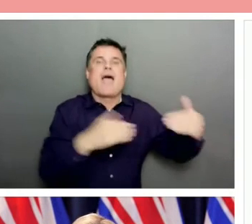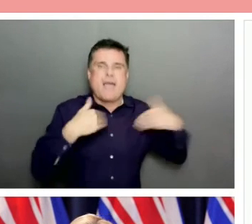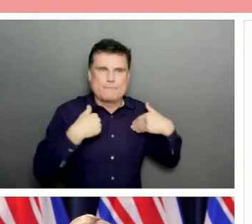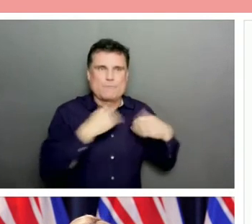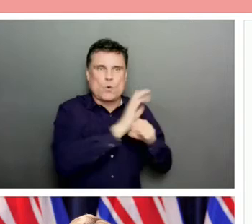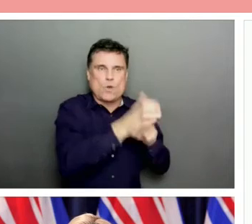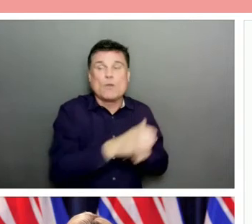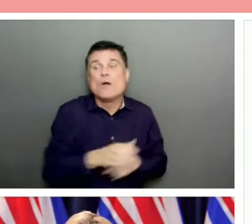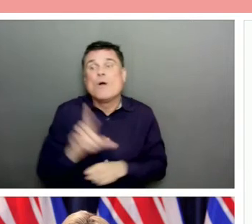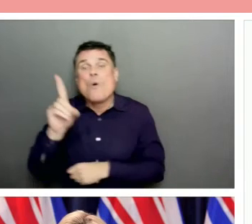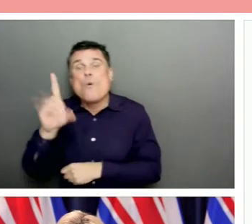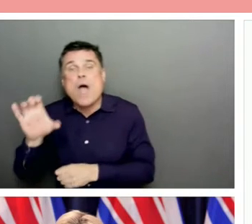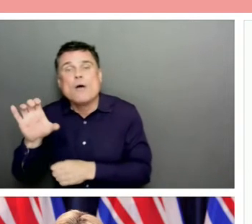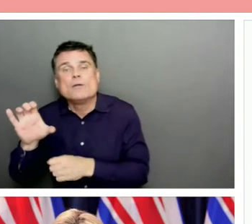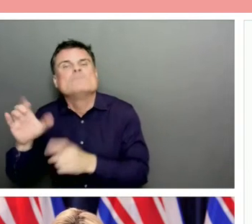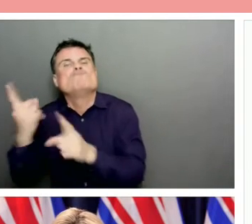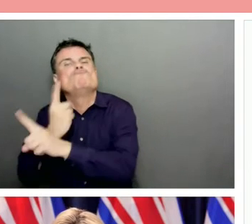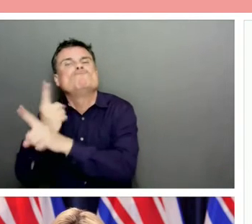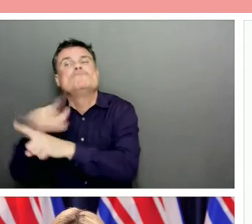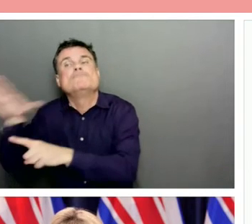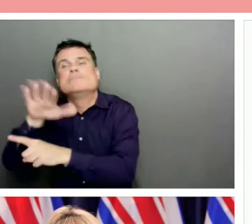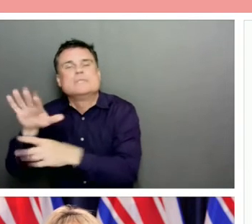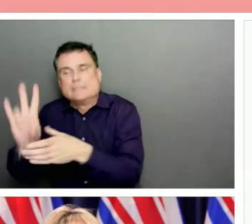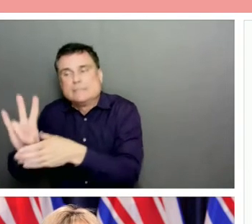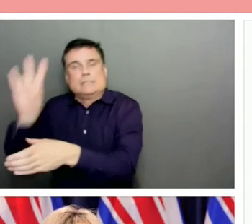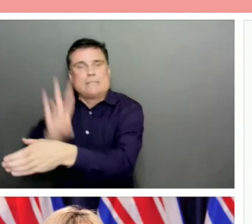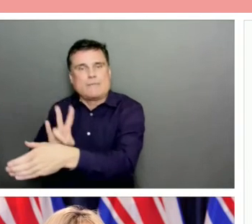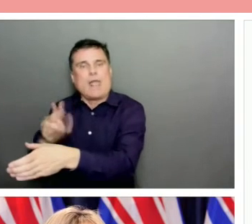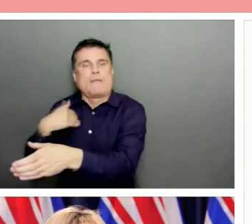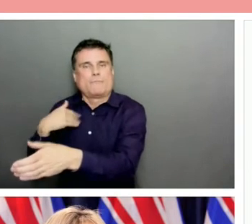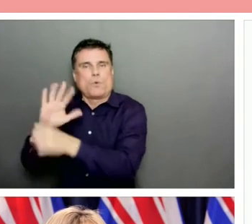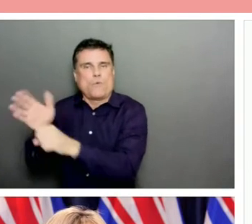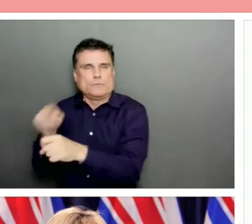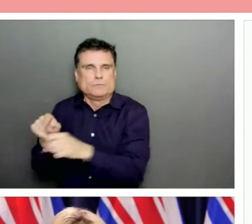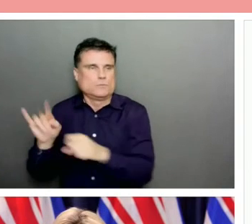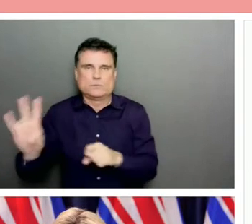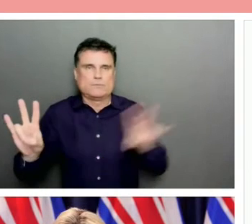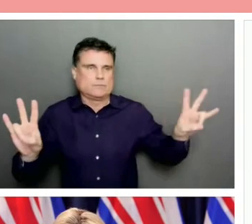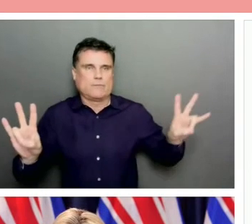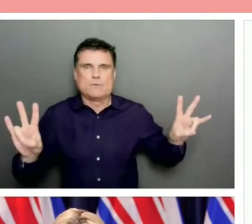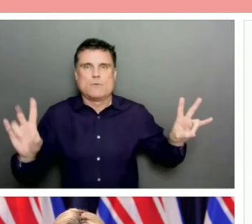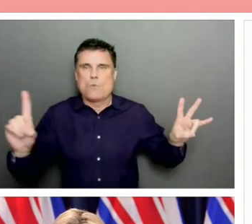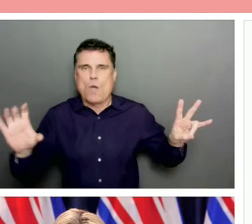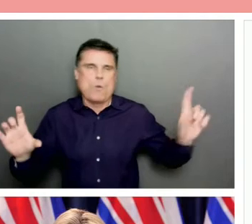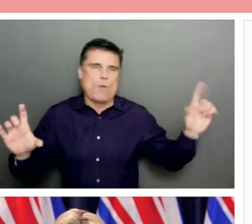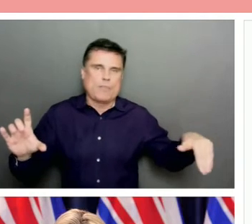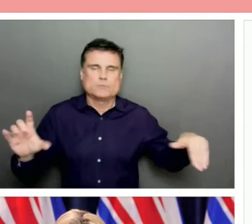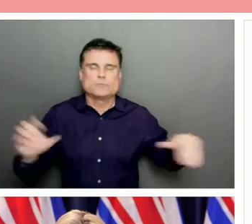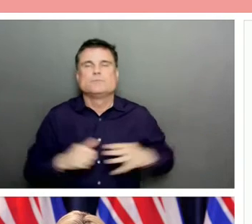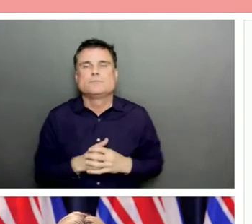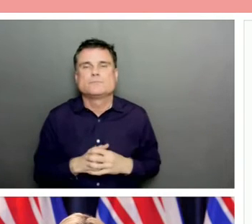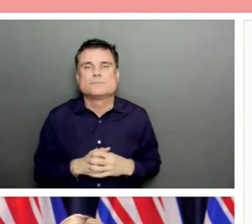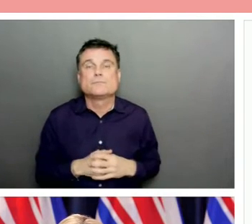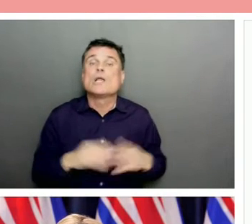exposures, we had 526 school exposures in just under 2,000 schools in British Columbia.